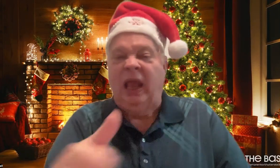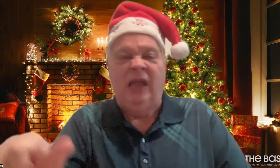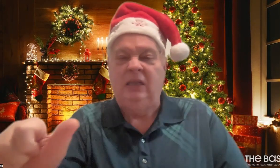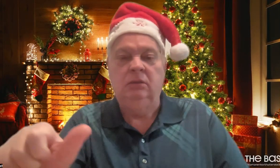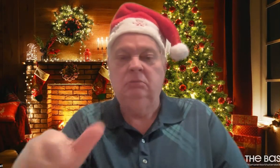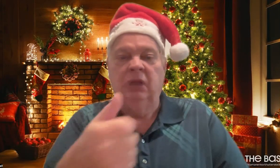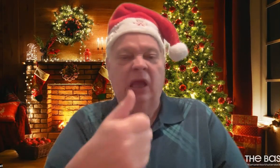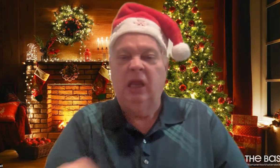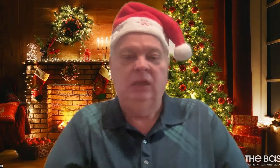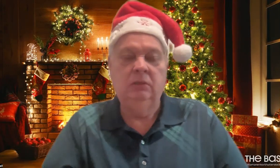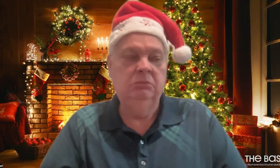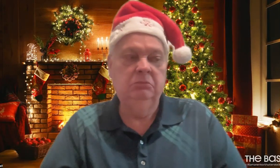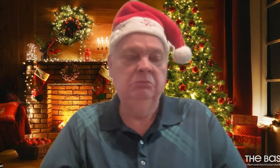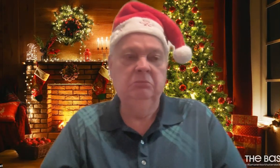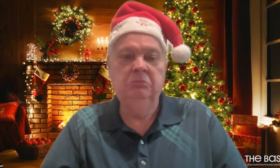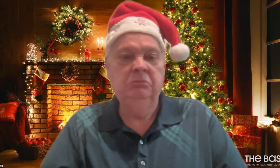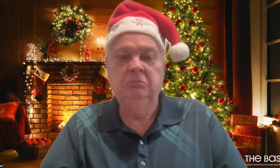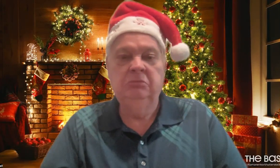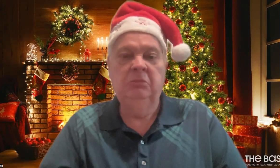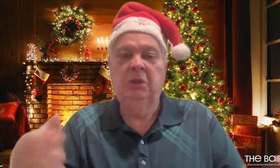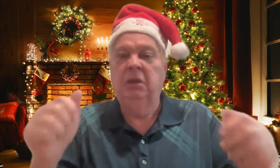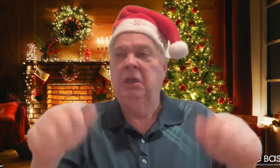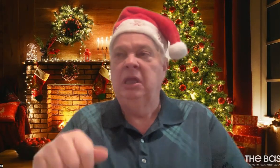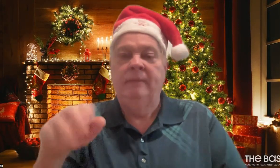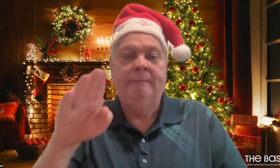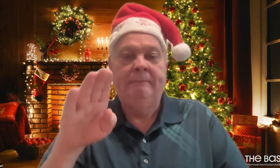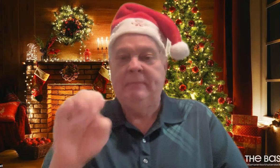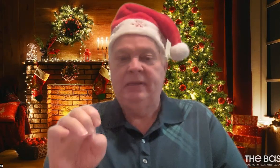Bring anything you'd like.